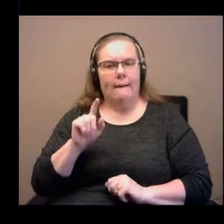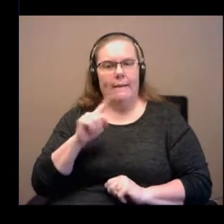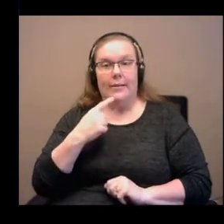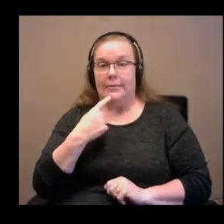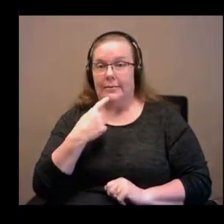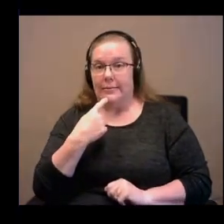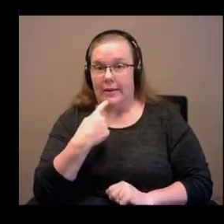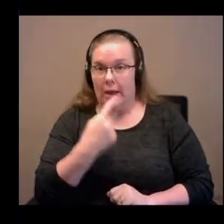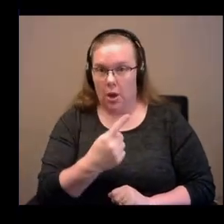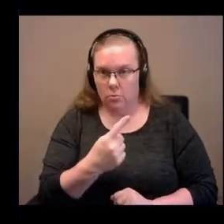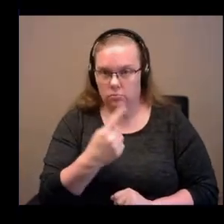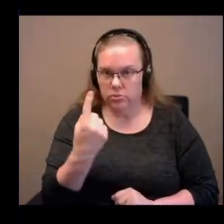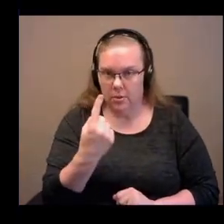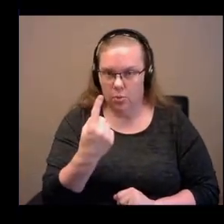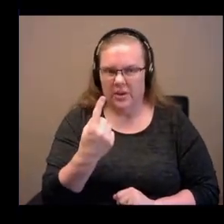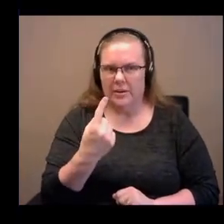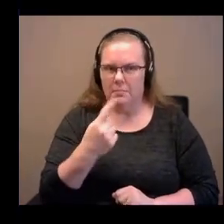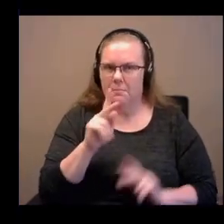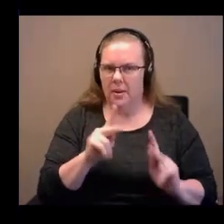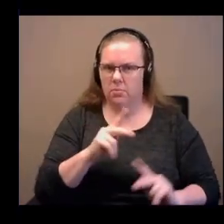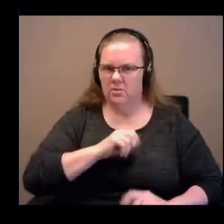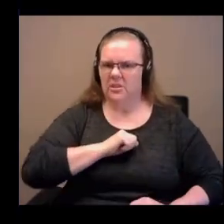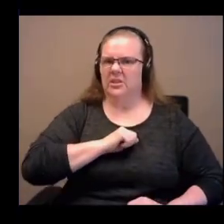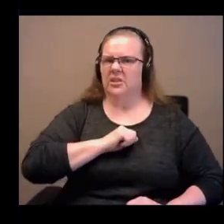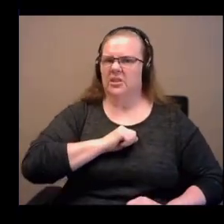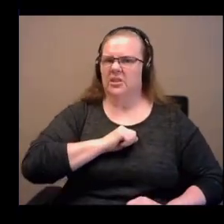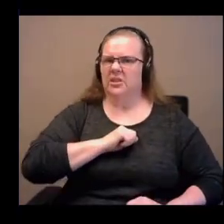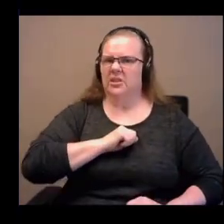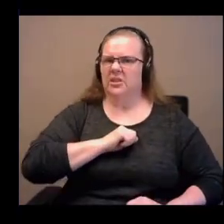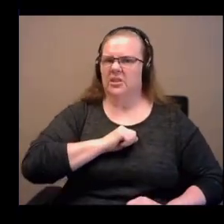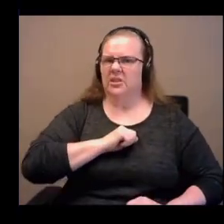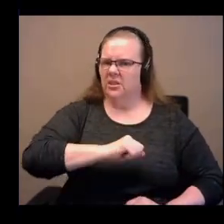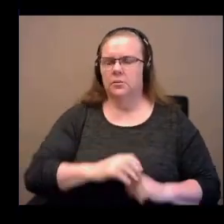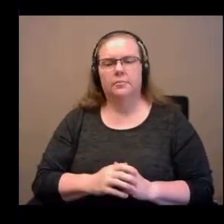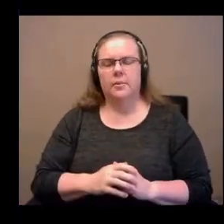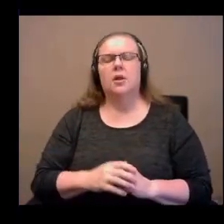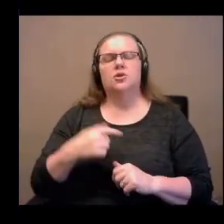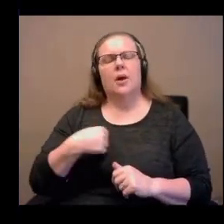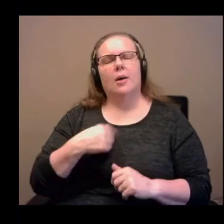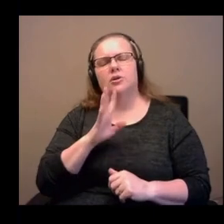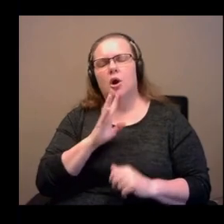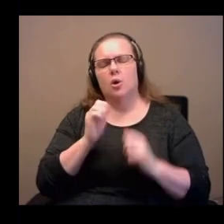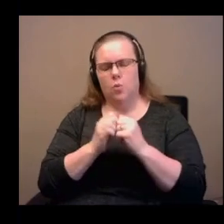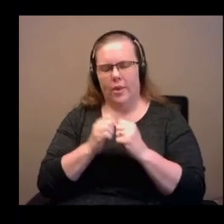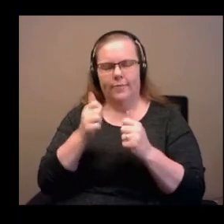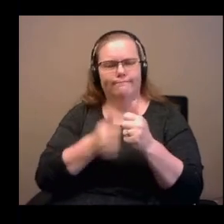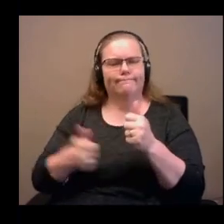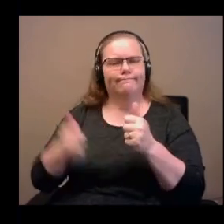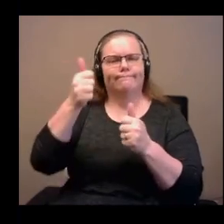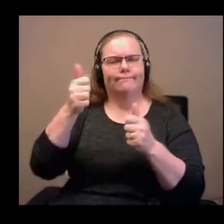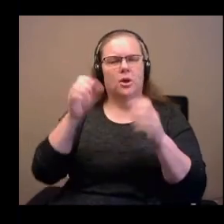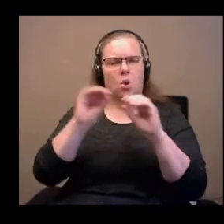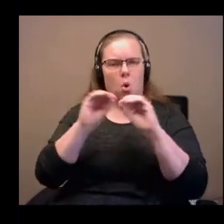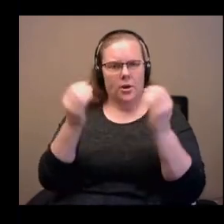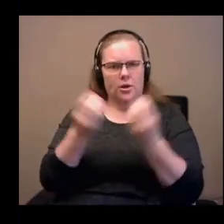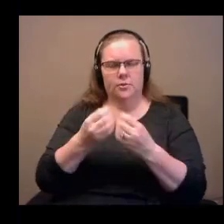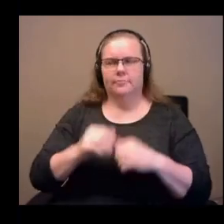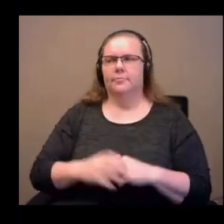organization recently, and she was having trouble motivating her team. She needed them to stay late and put in extra hours, and they didn’t want to do it. They were tired and burnt out. So she